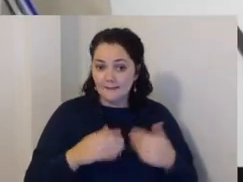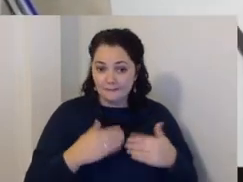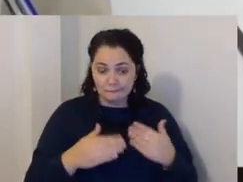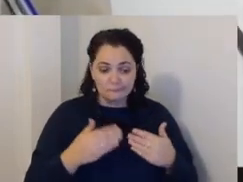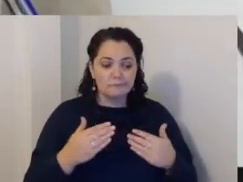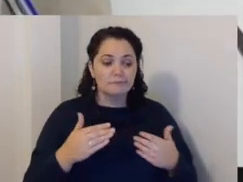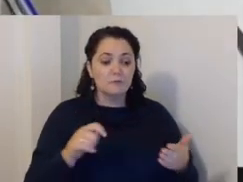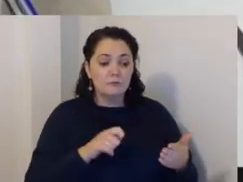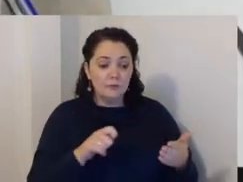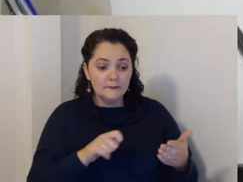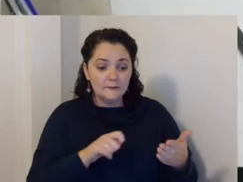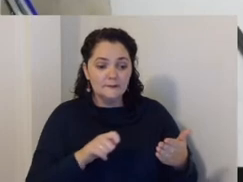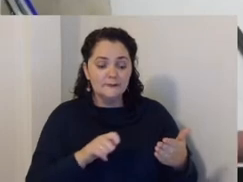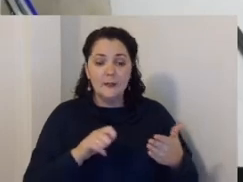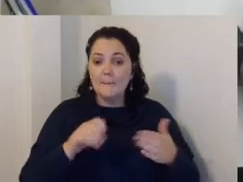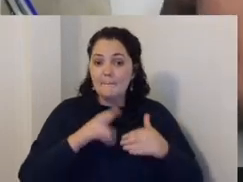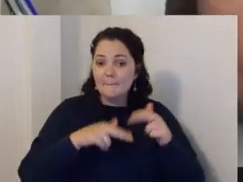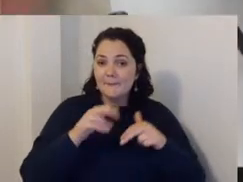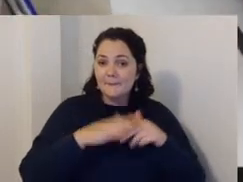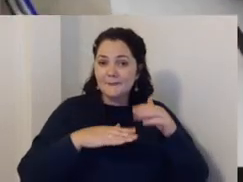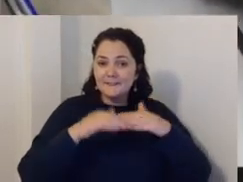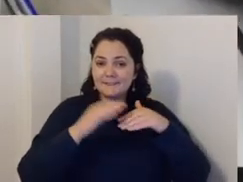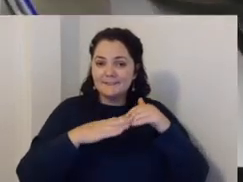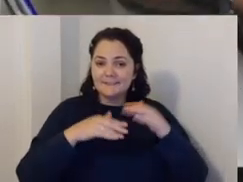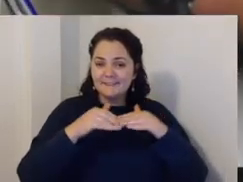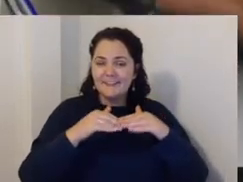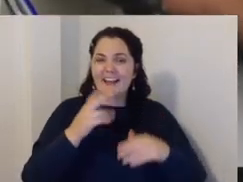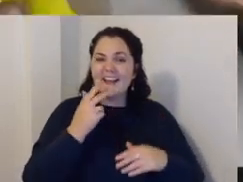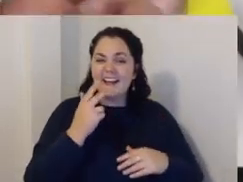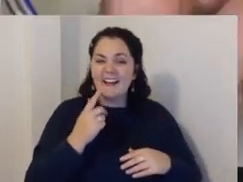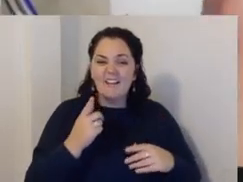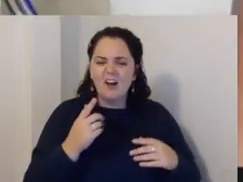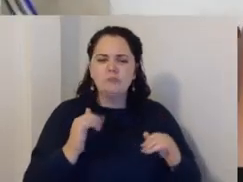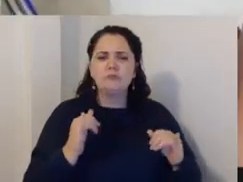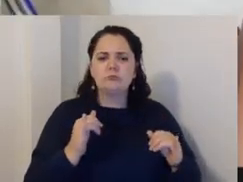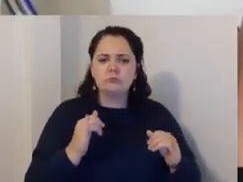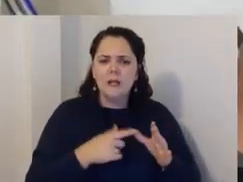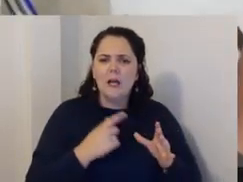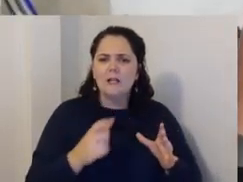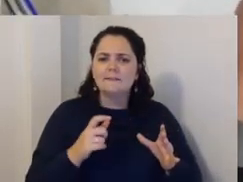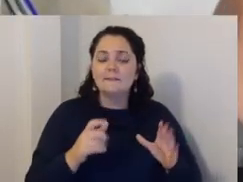building it up, now if you make a mistake just take your pencil, sand a little bit more graphite